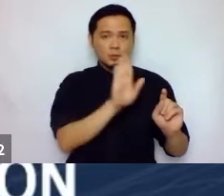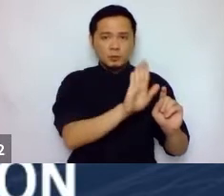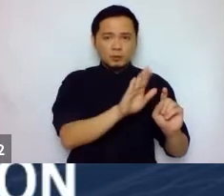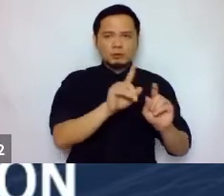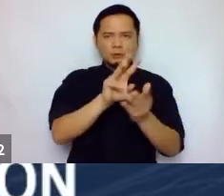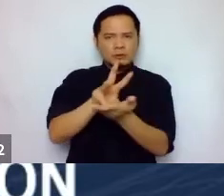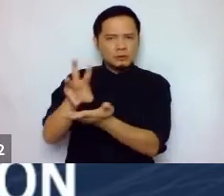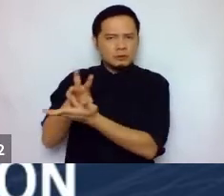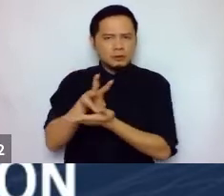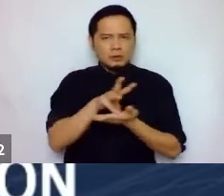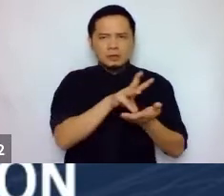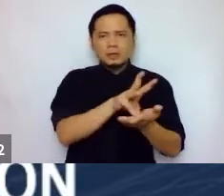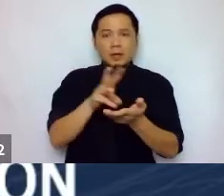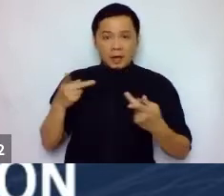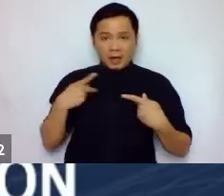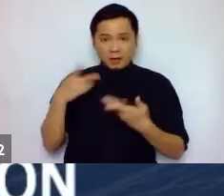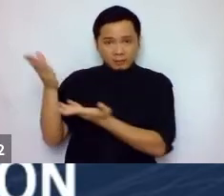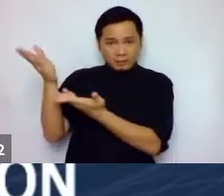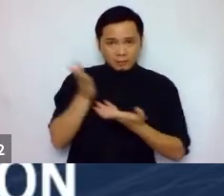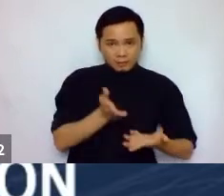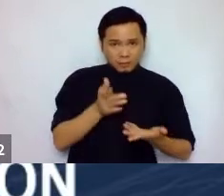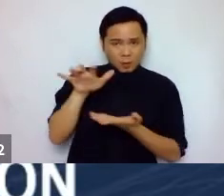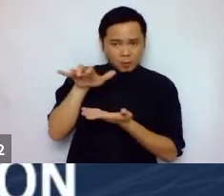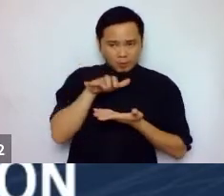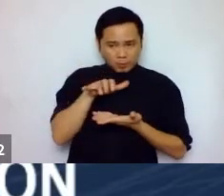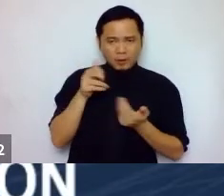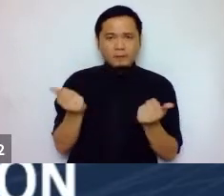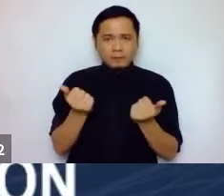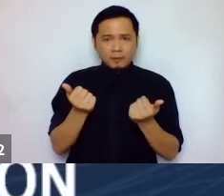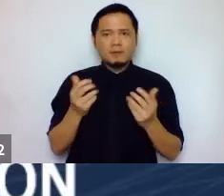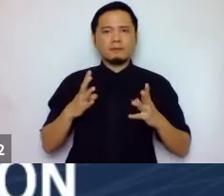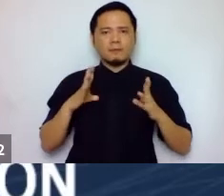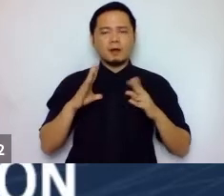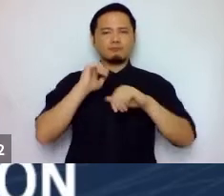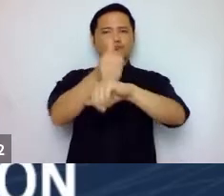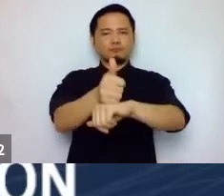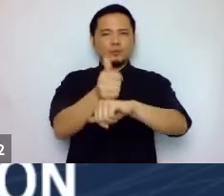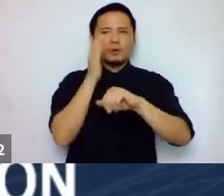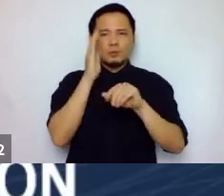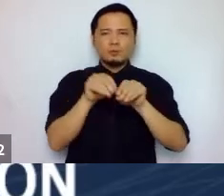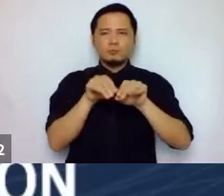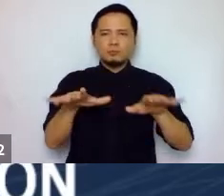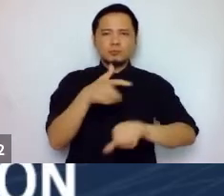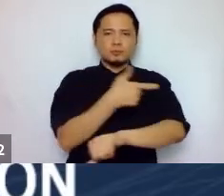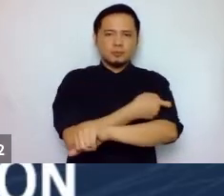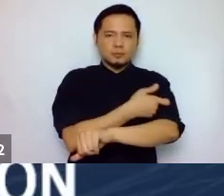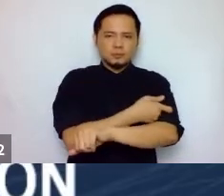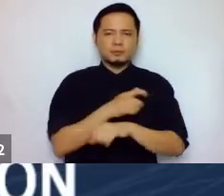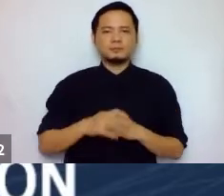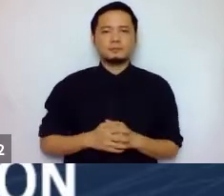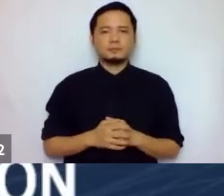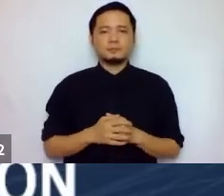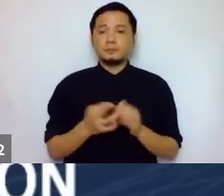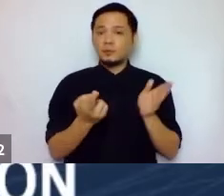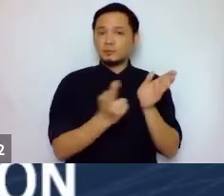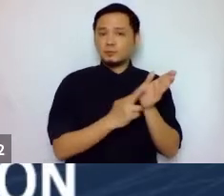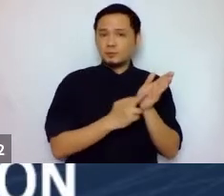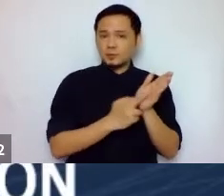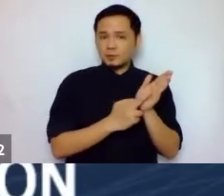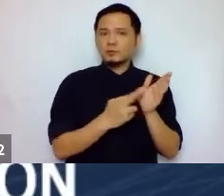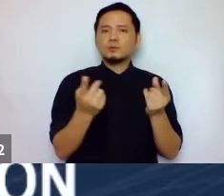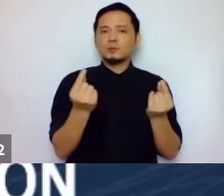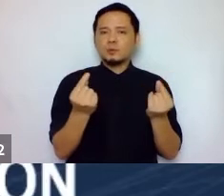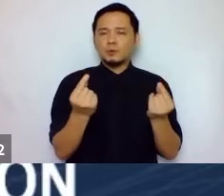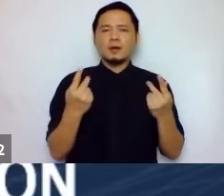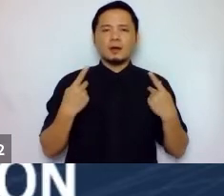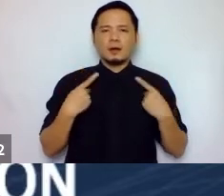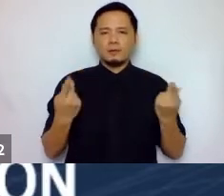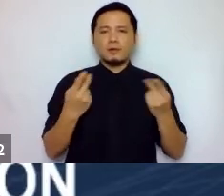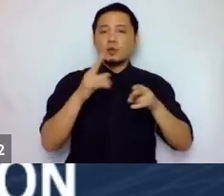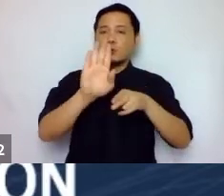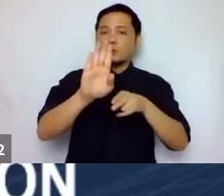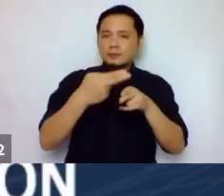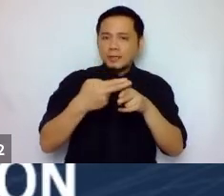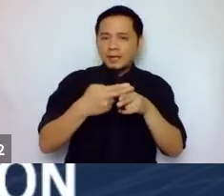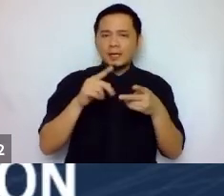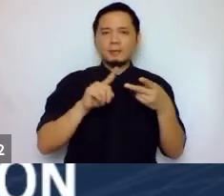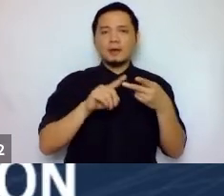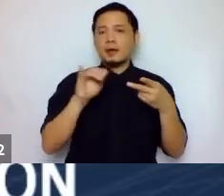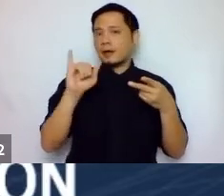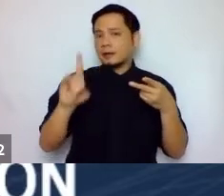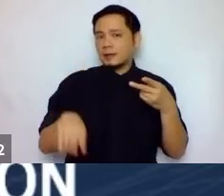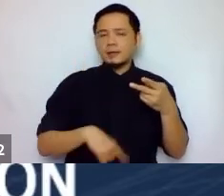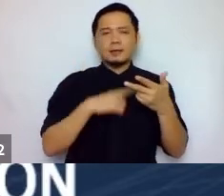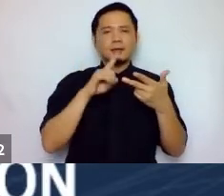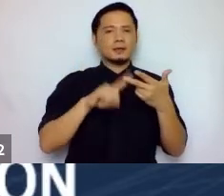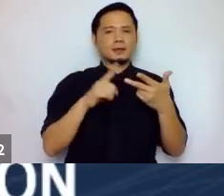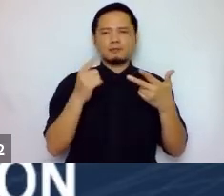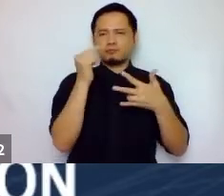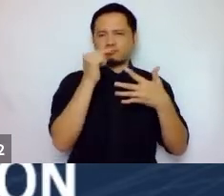So the process is this, in the registration area, you have to show your name and your identification number or any ID.